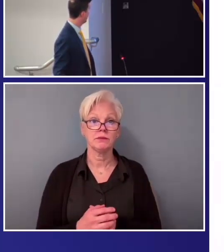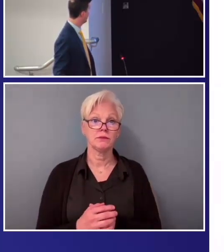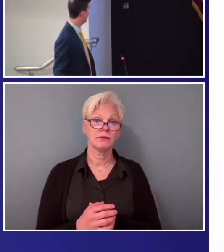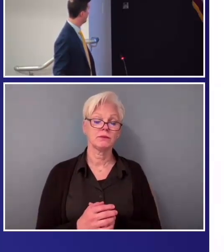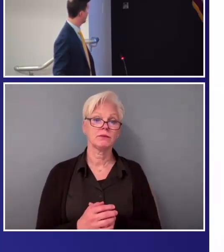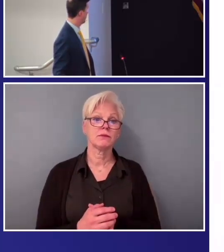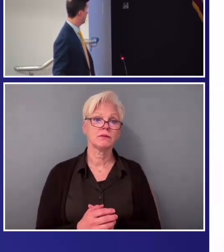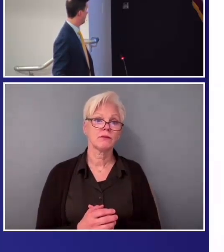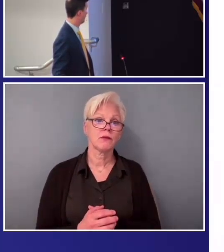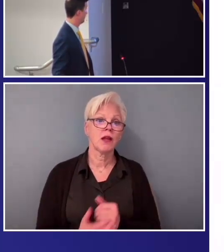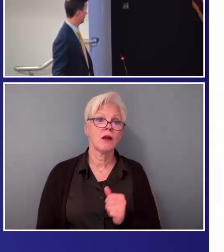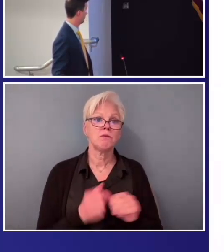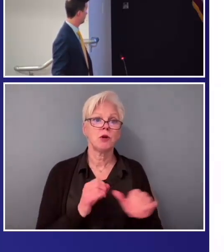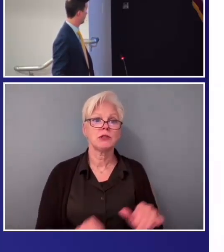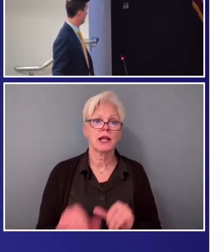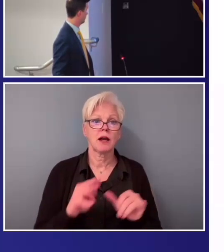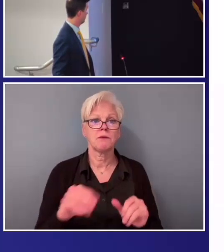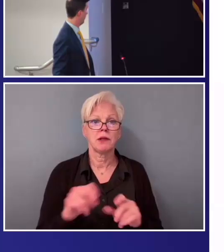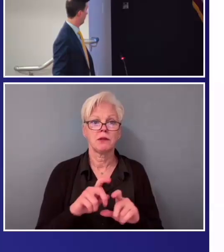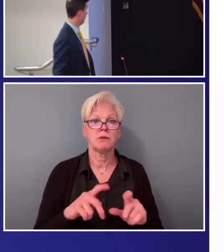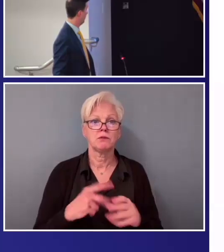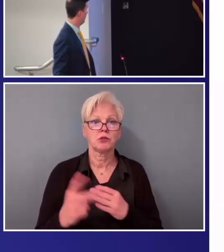We show the most common master's degree programs that fail.